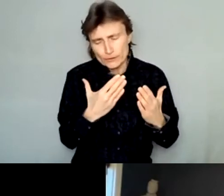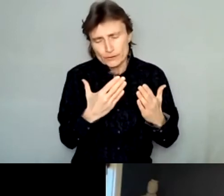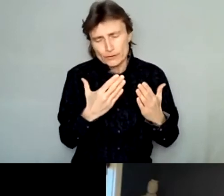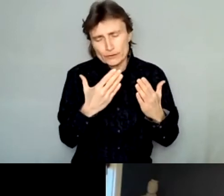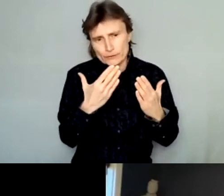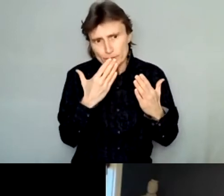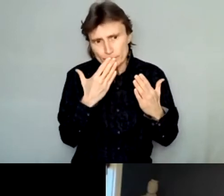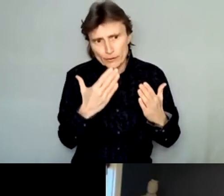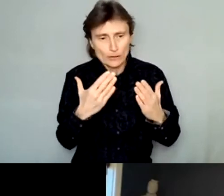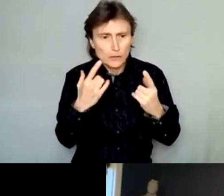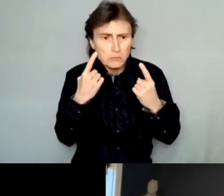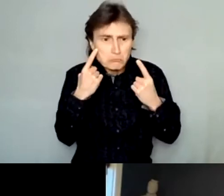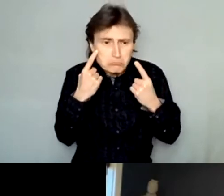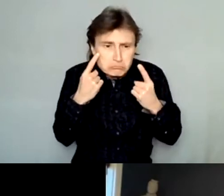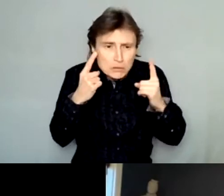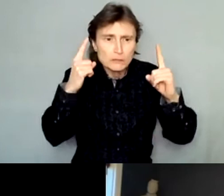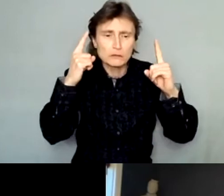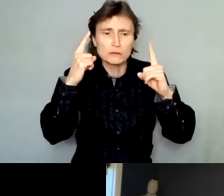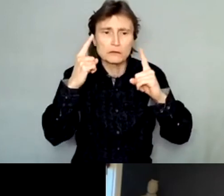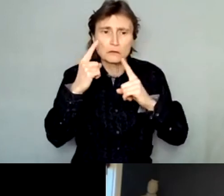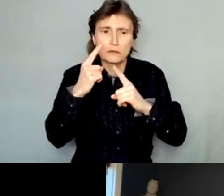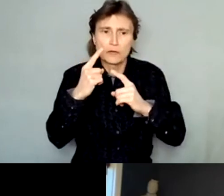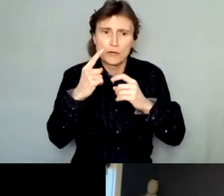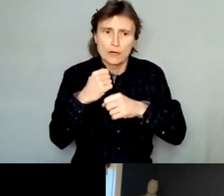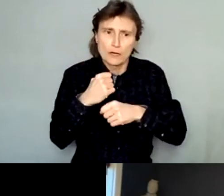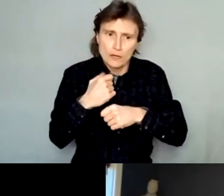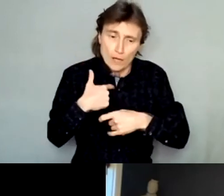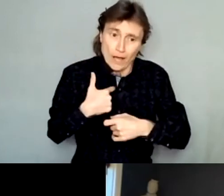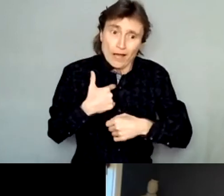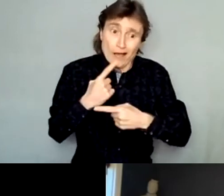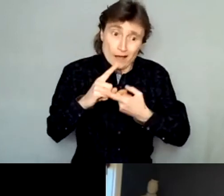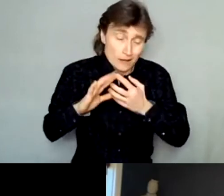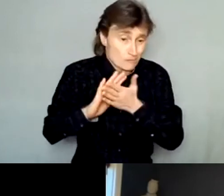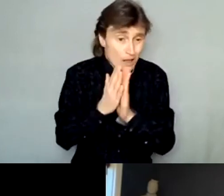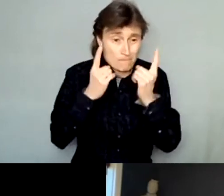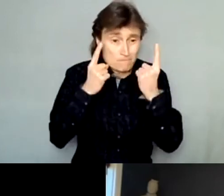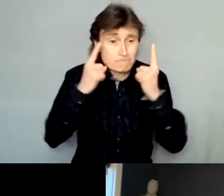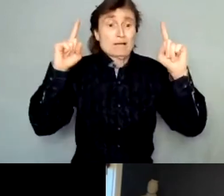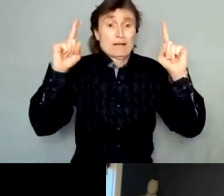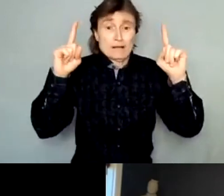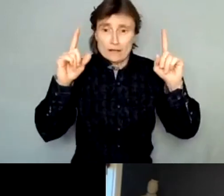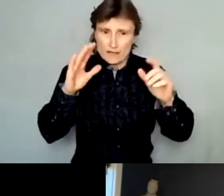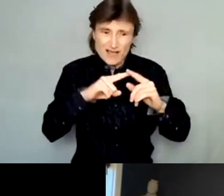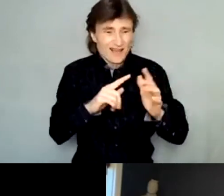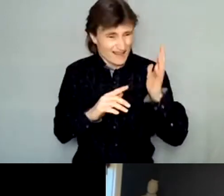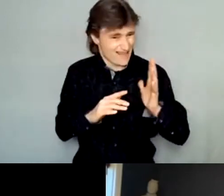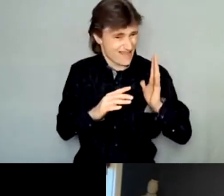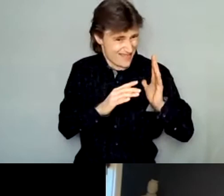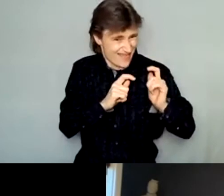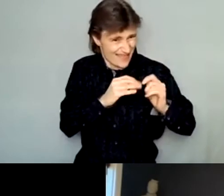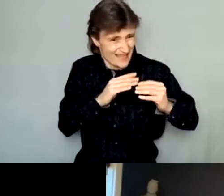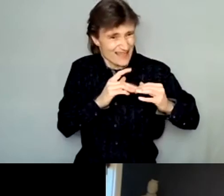it through, I guess, and and still, again being surrounded even in a virtual capacity